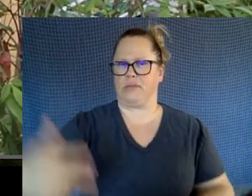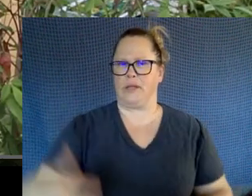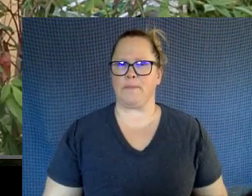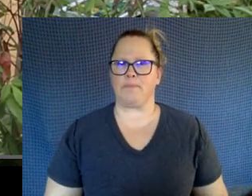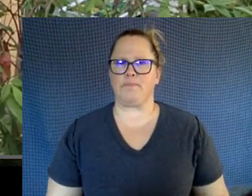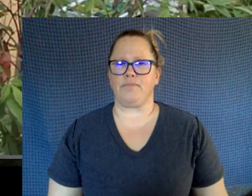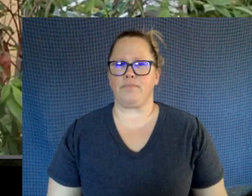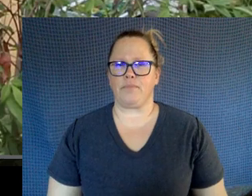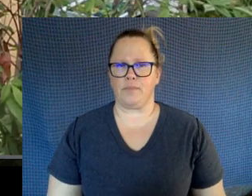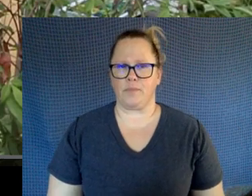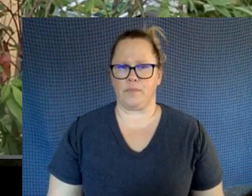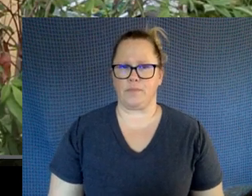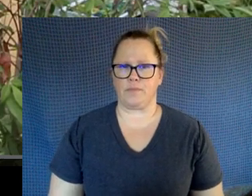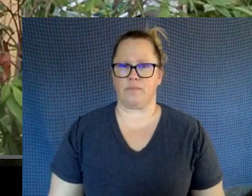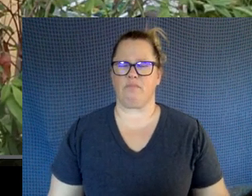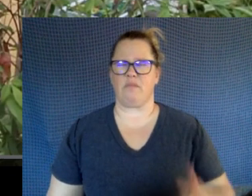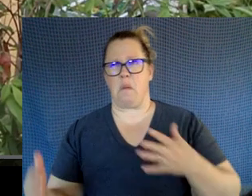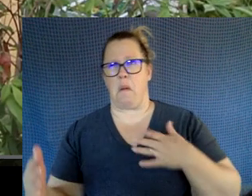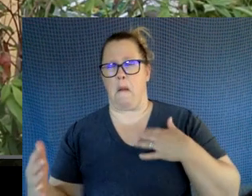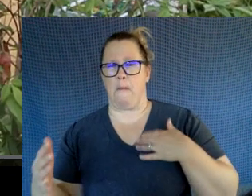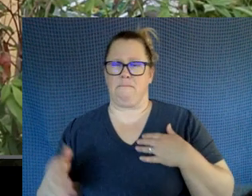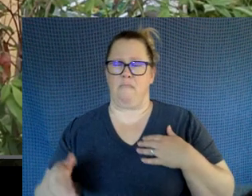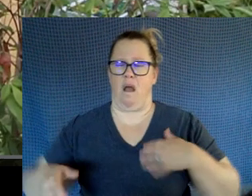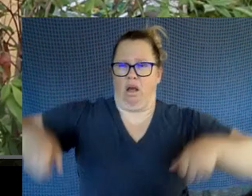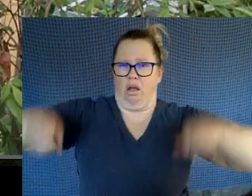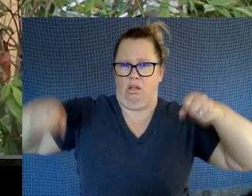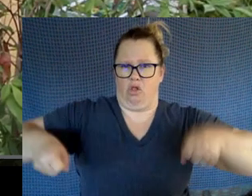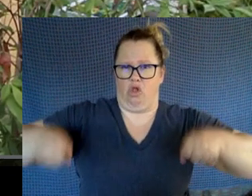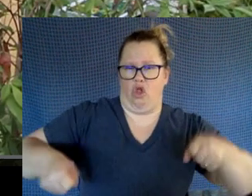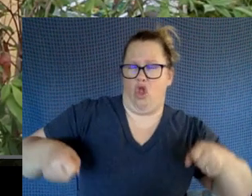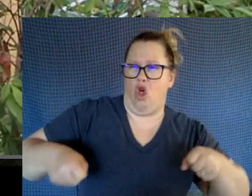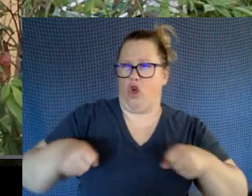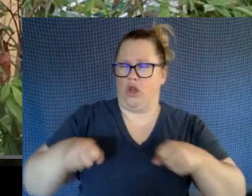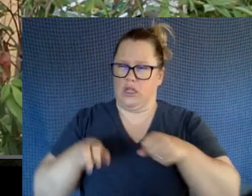Luggage up the stairs. The pullman porter nods at us. Standing by the